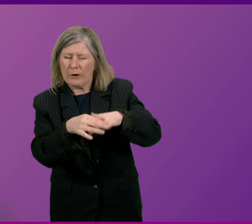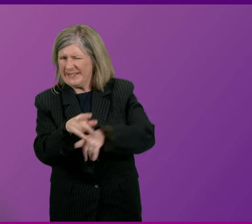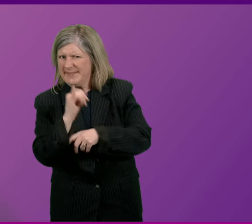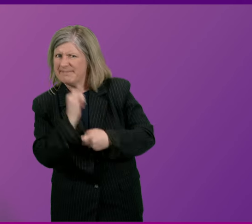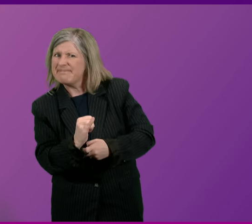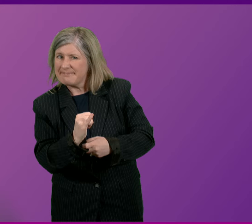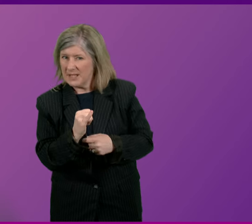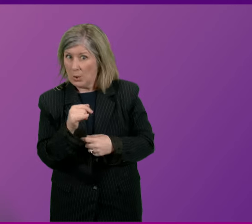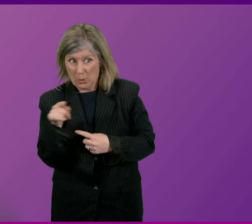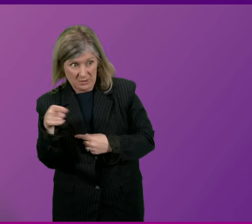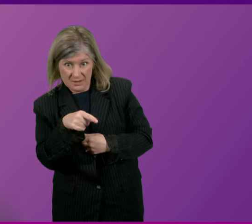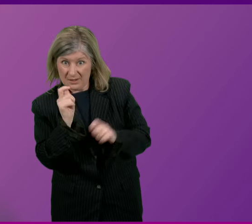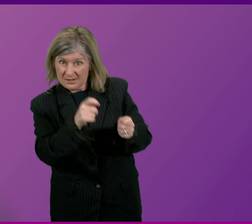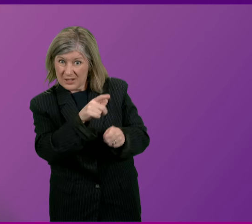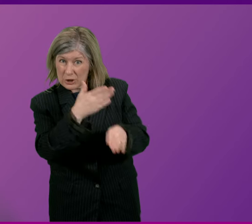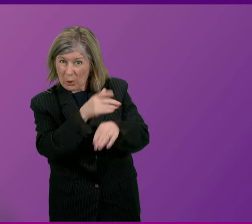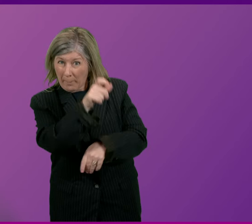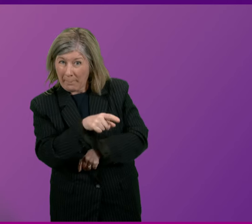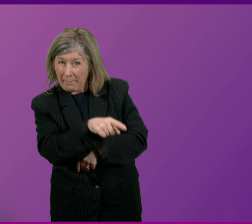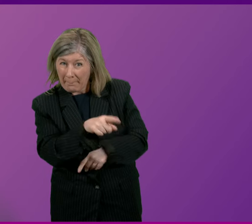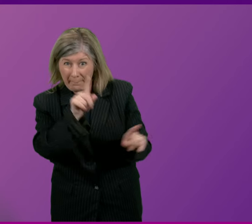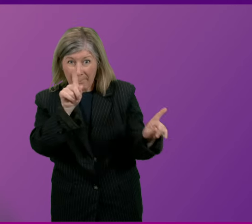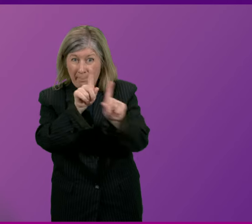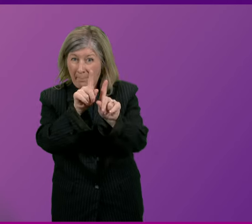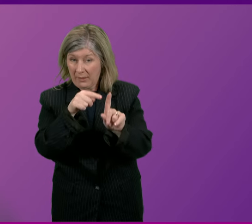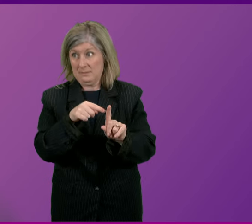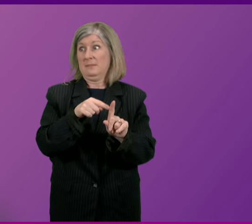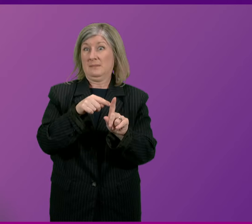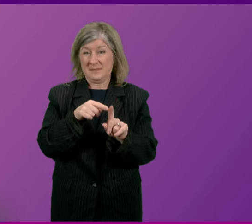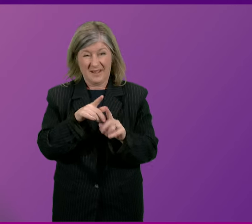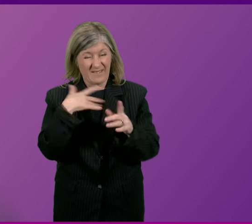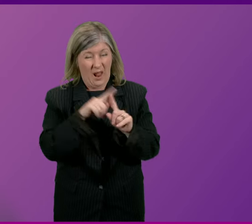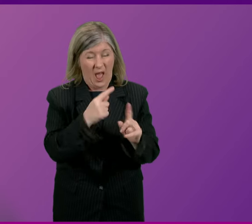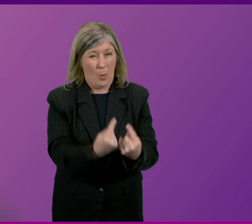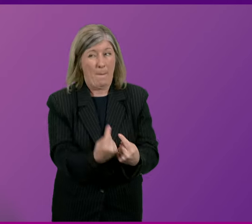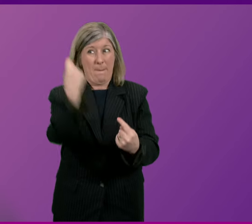vision for the future of Scotland taking us back to the repressive values of the 1950s?